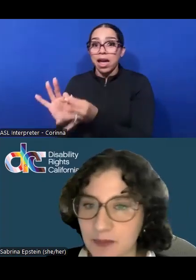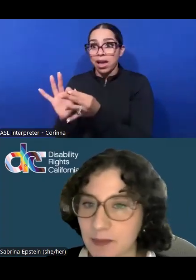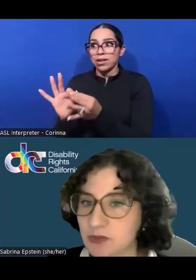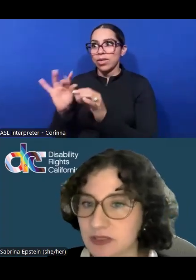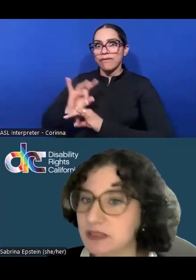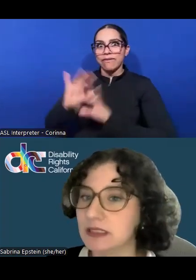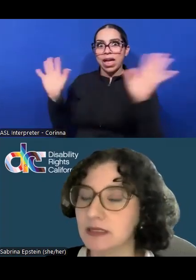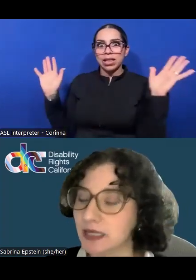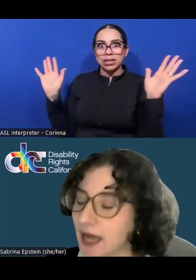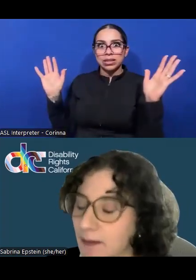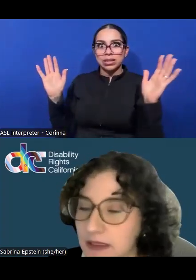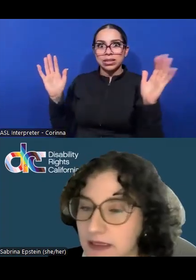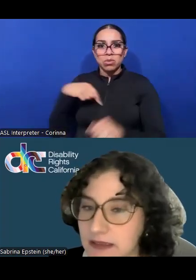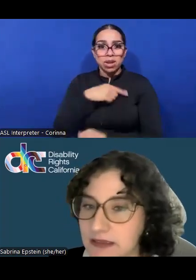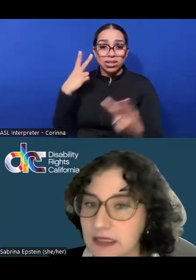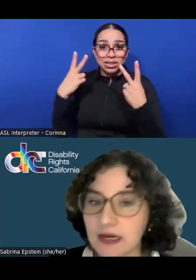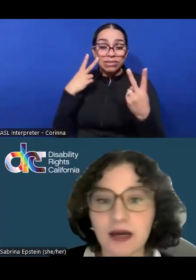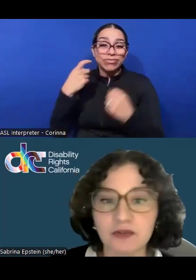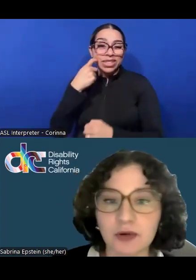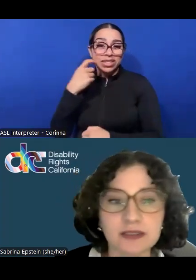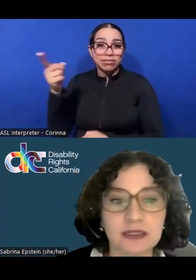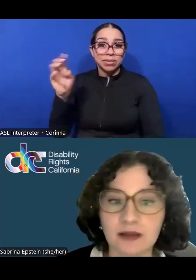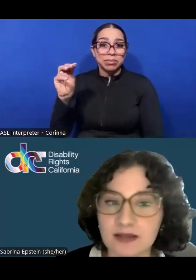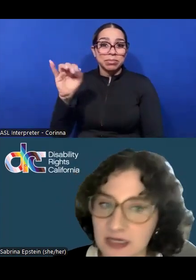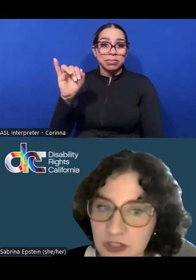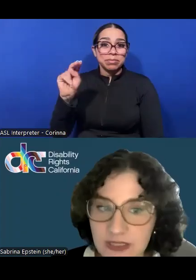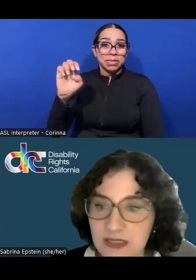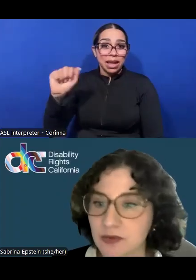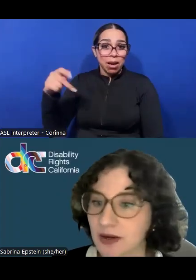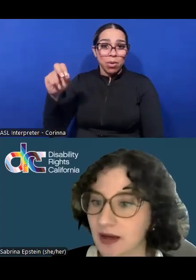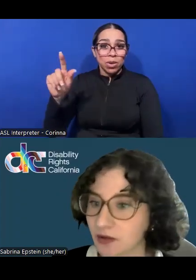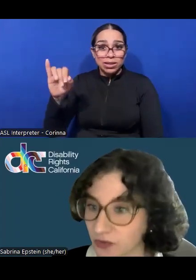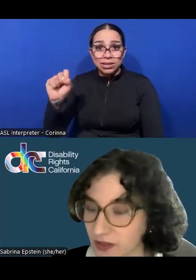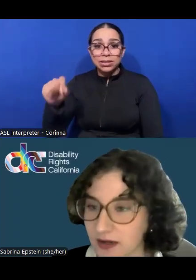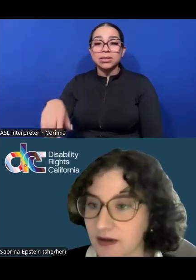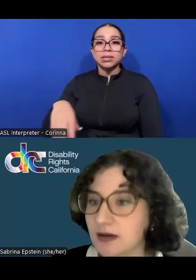most recently in Minneapolis and, of course, in Los Angeles. And throughout California,